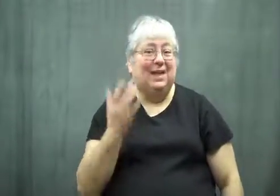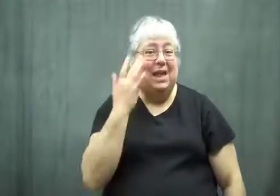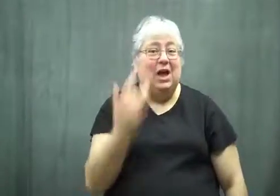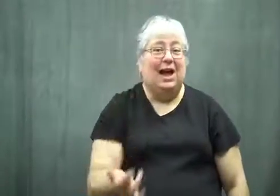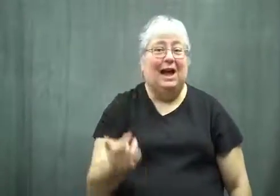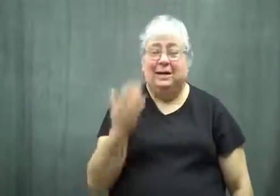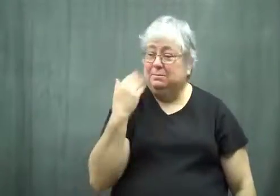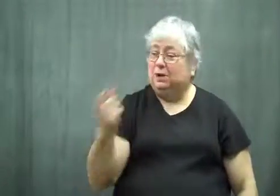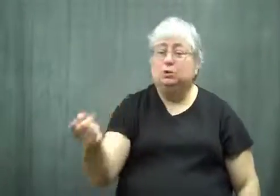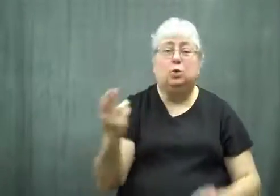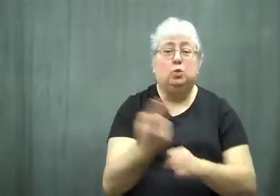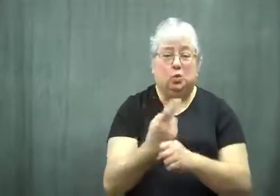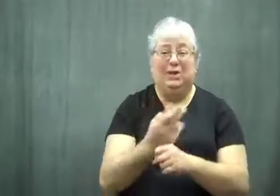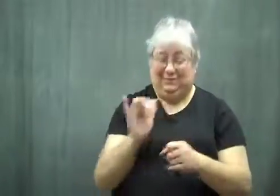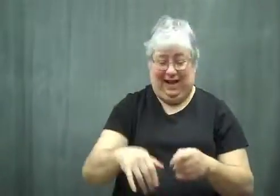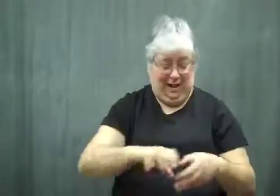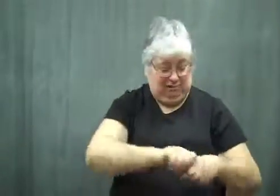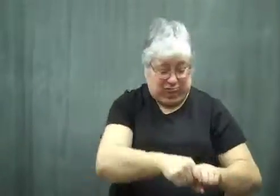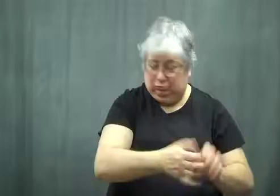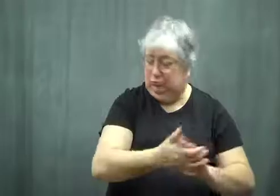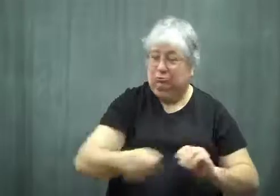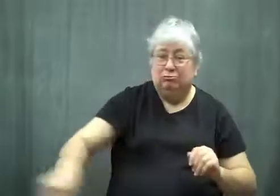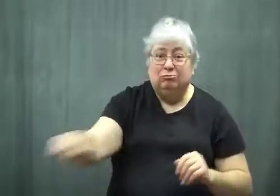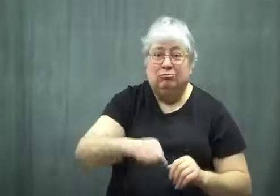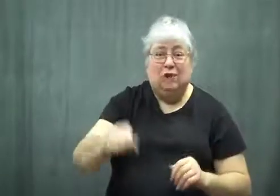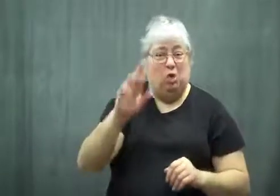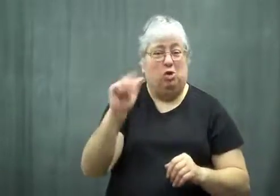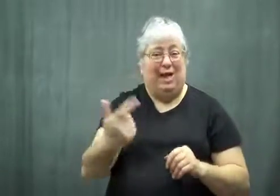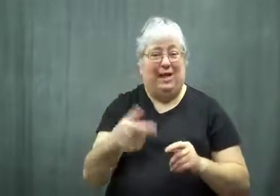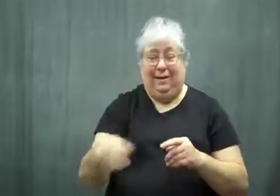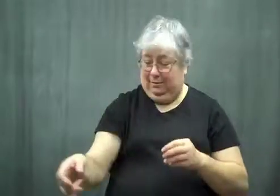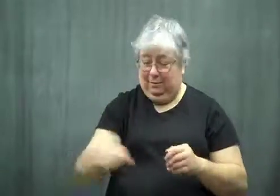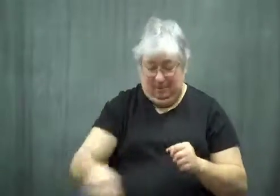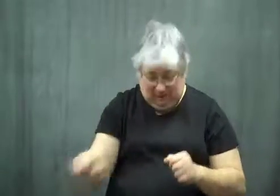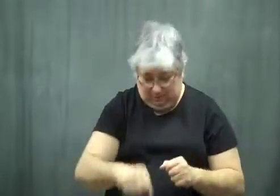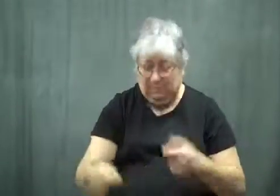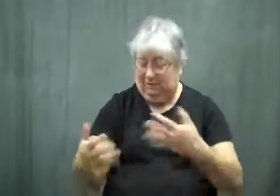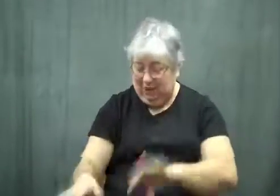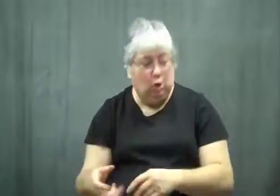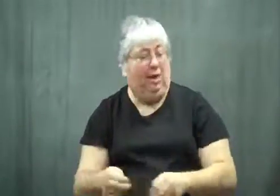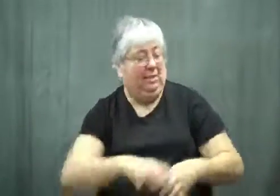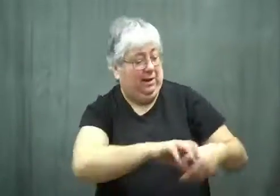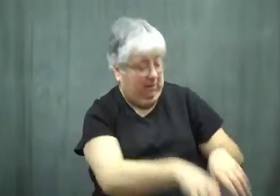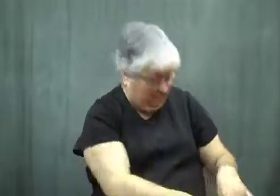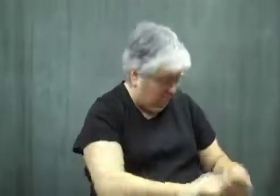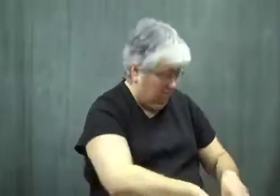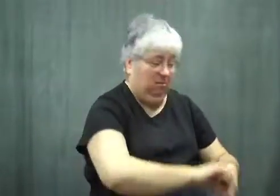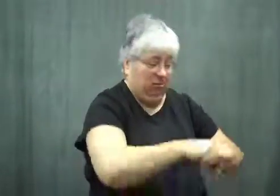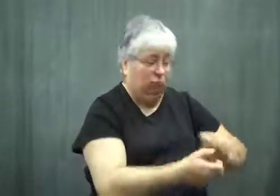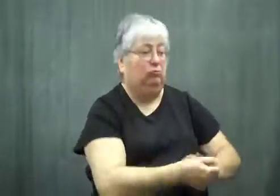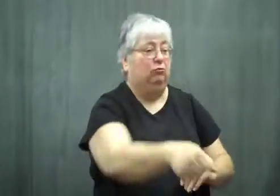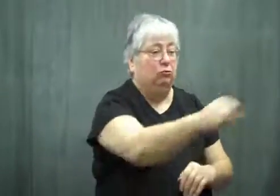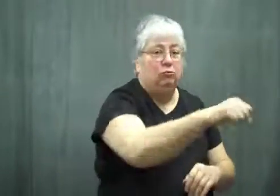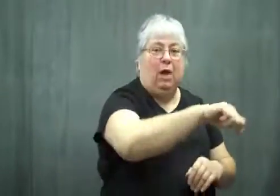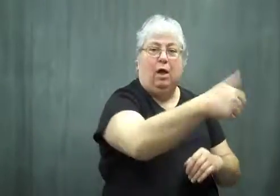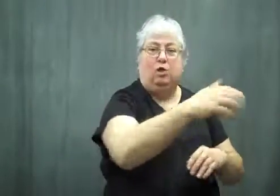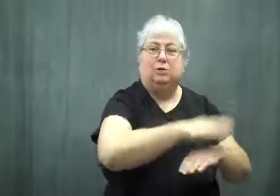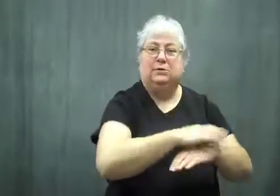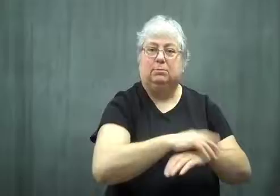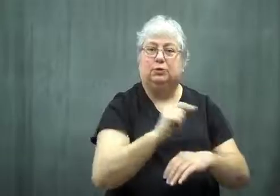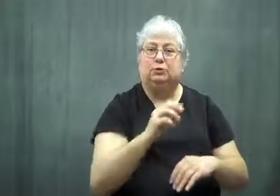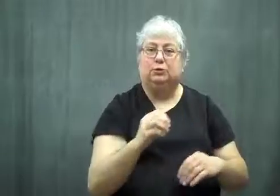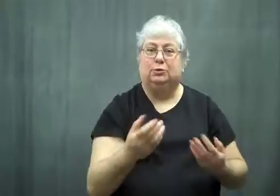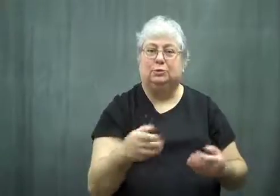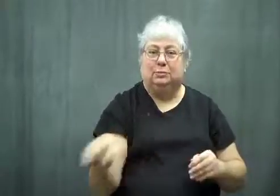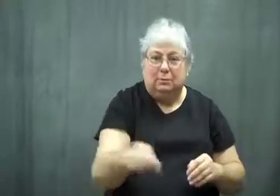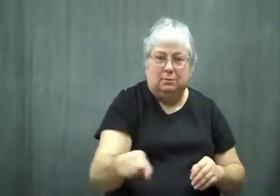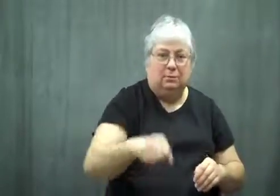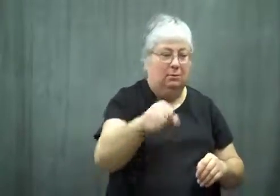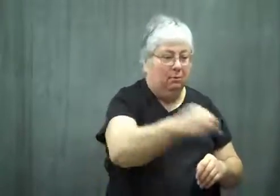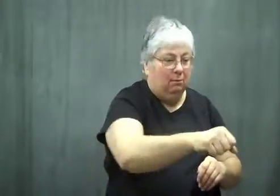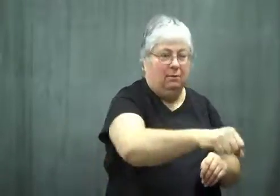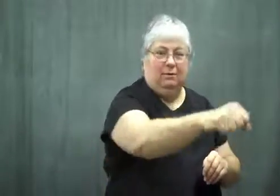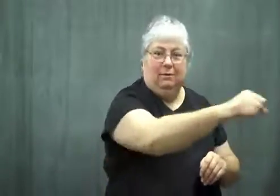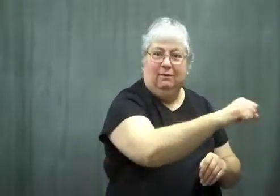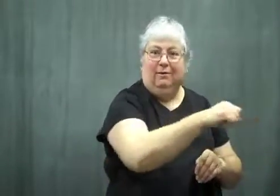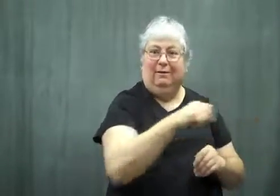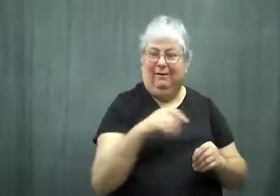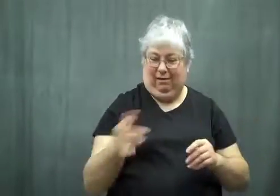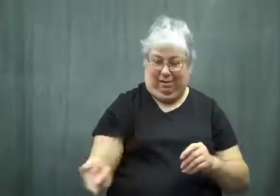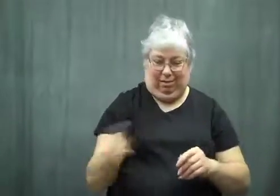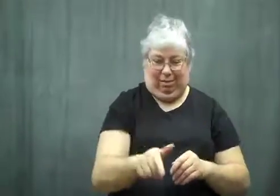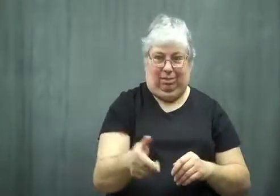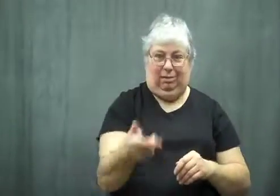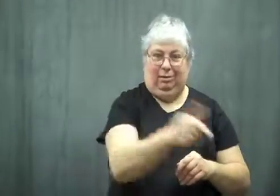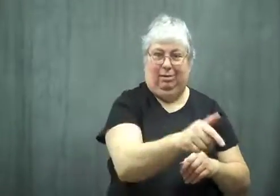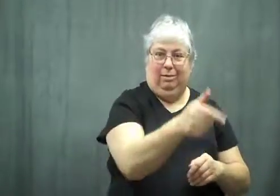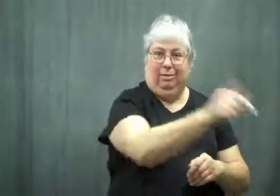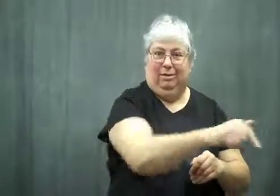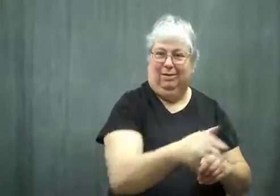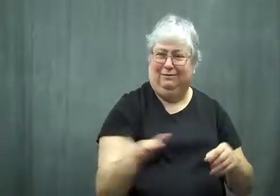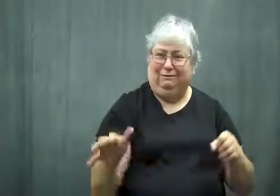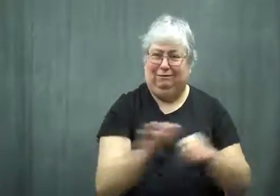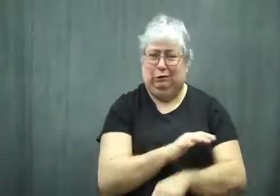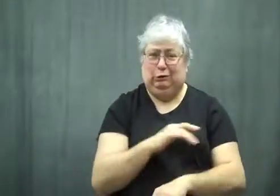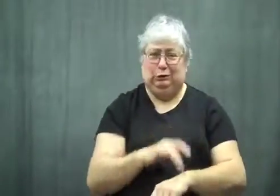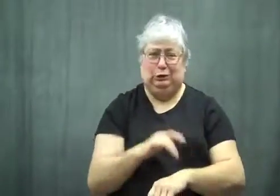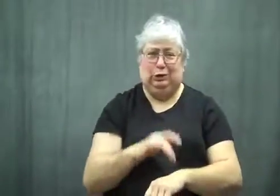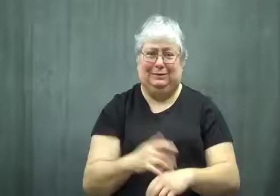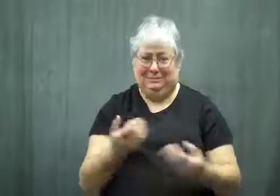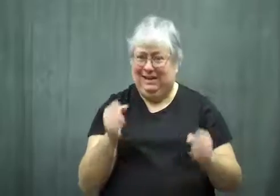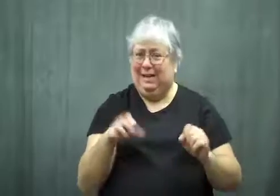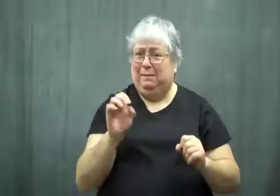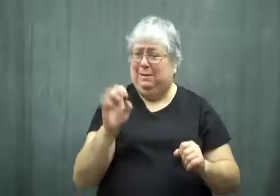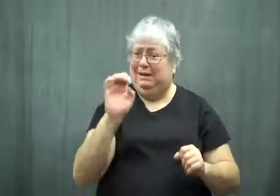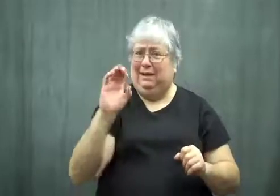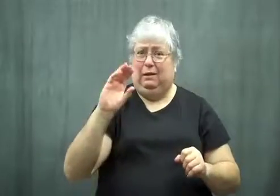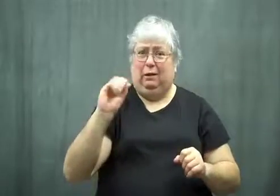That rag being used on the table was used on other tables.